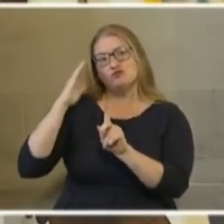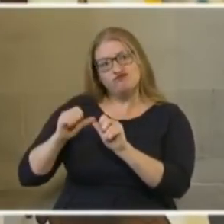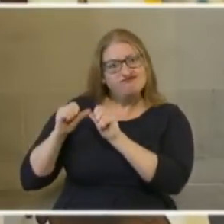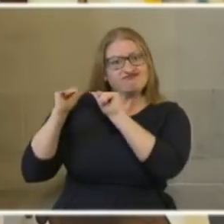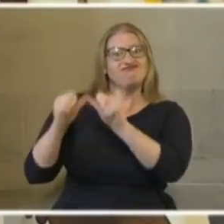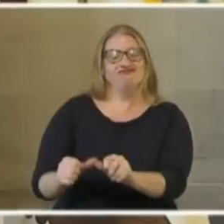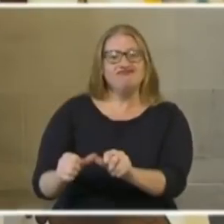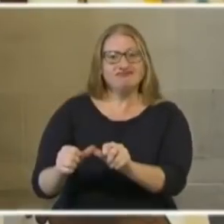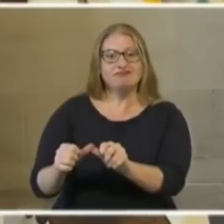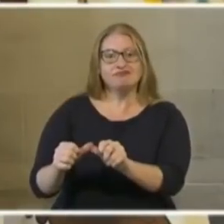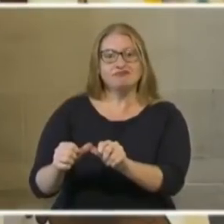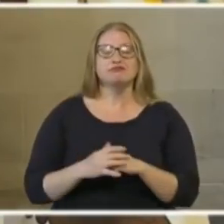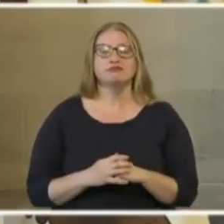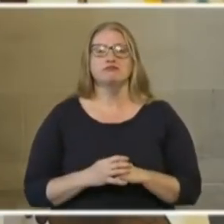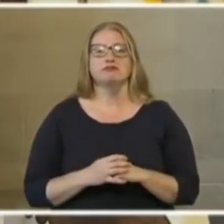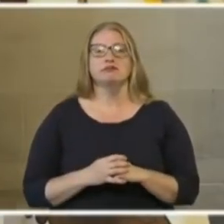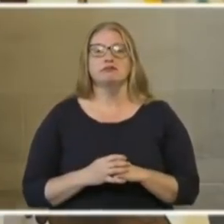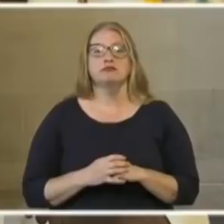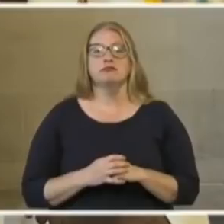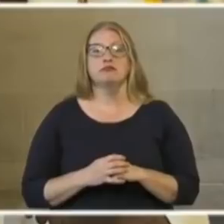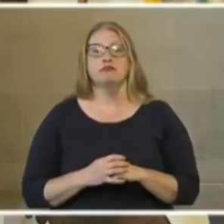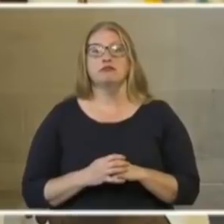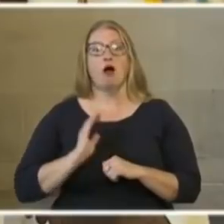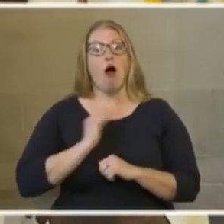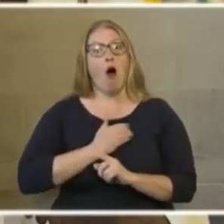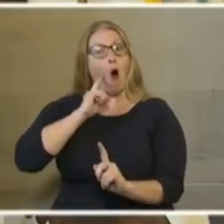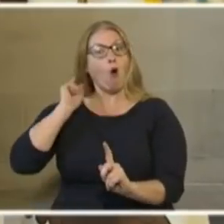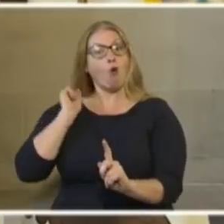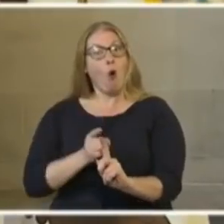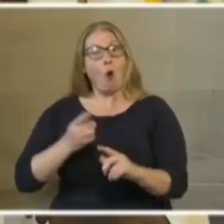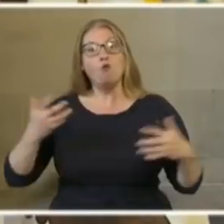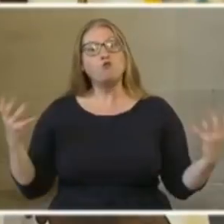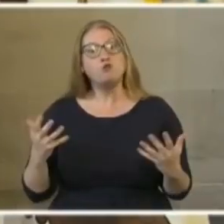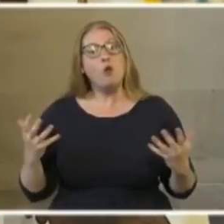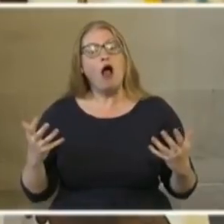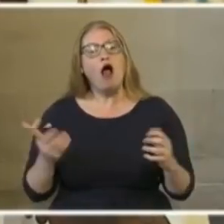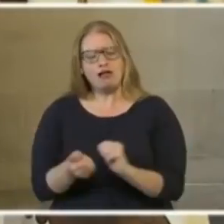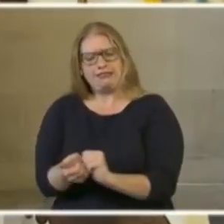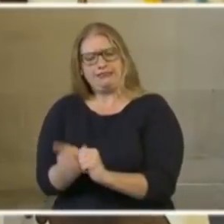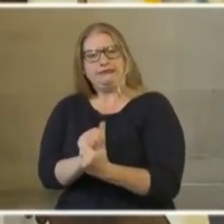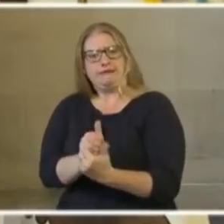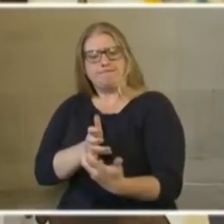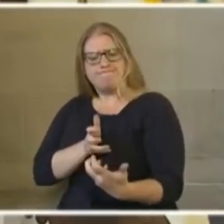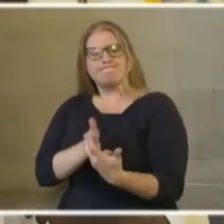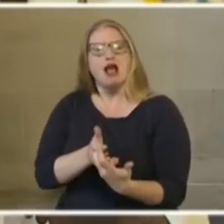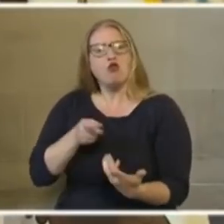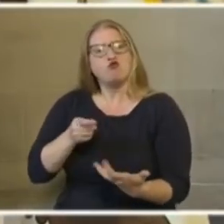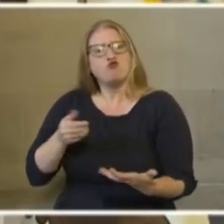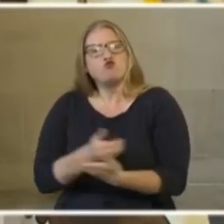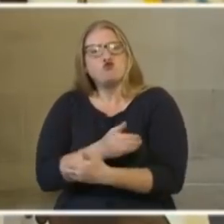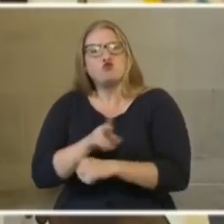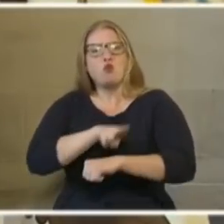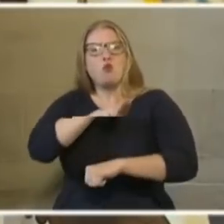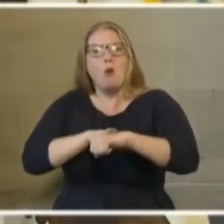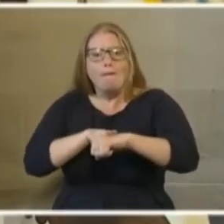WITH US FOR AT LEAST ANYWHERE BETWEEN 12 TO 18 MONTHS AND